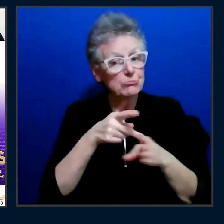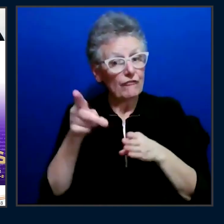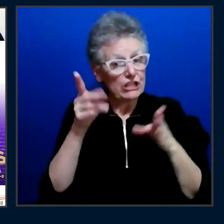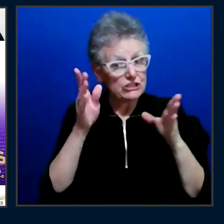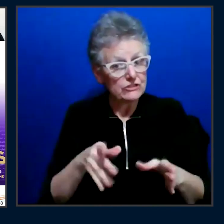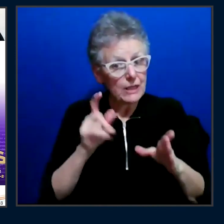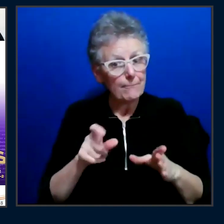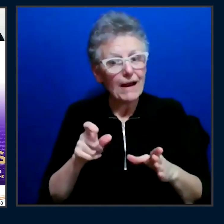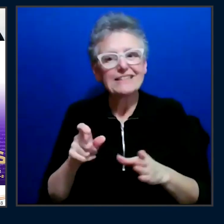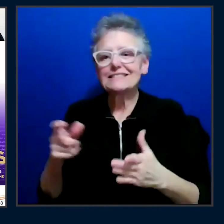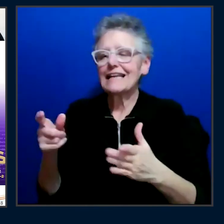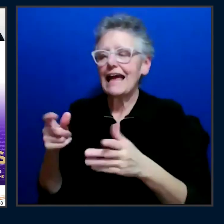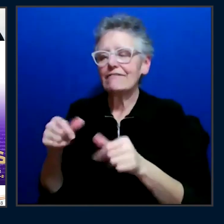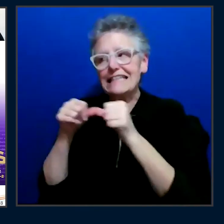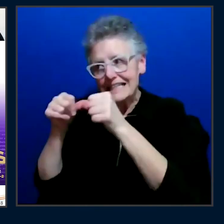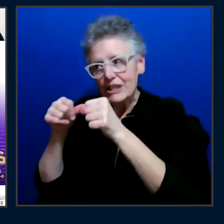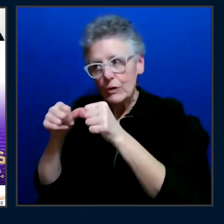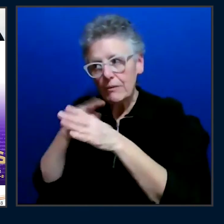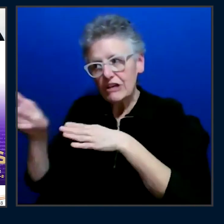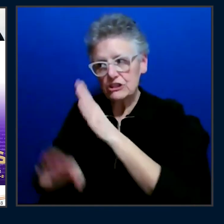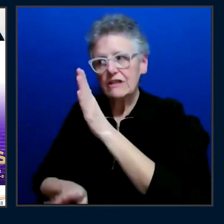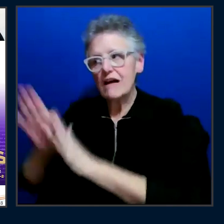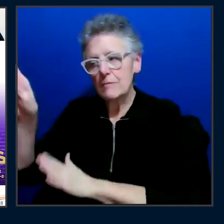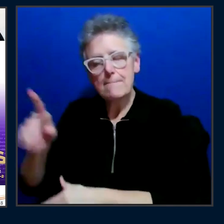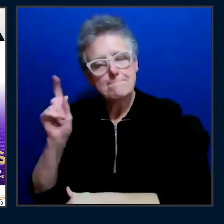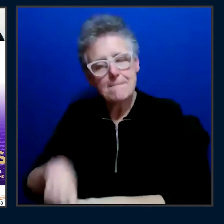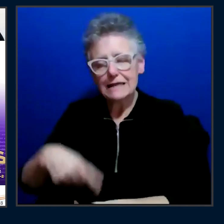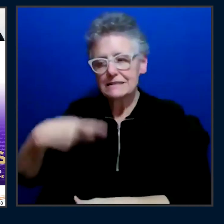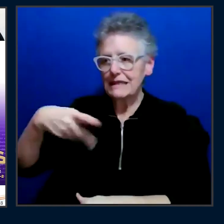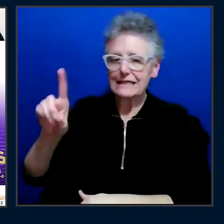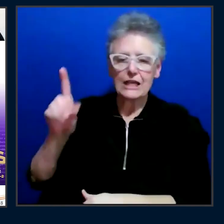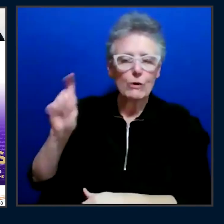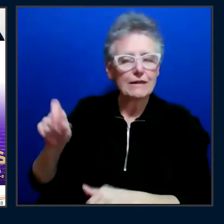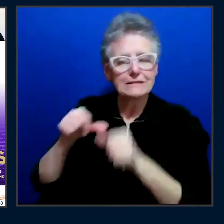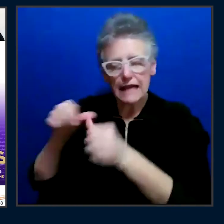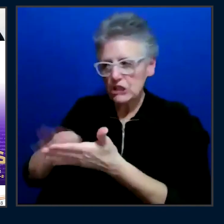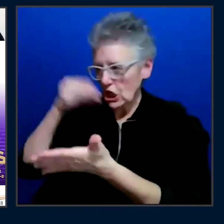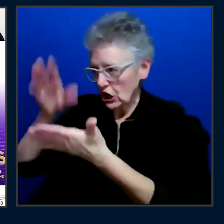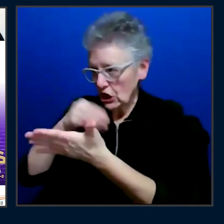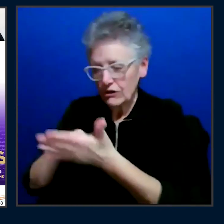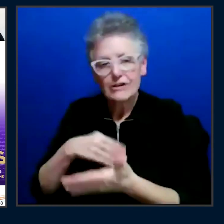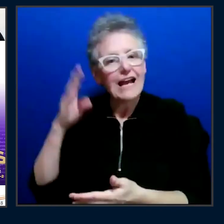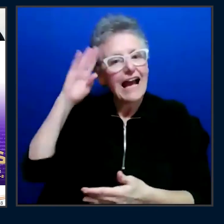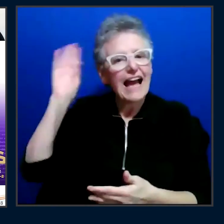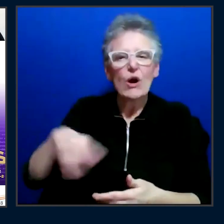must be seeking ongoing professional development, constantly learning. and so I know that was